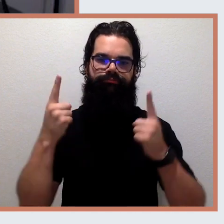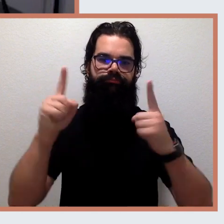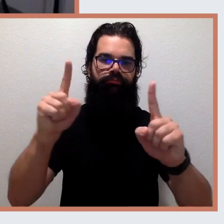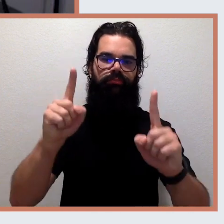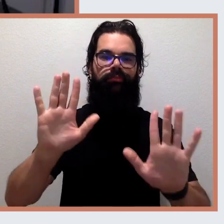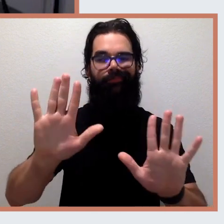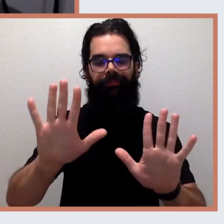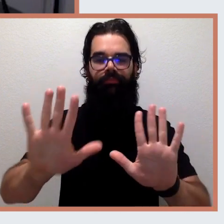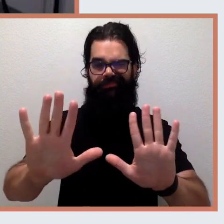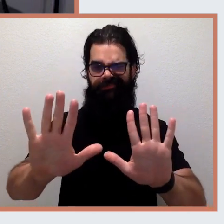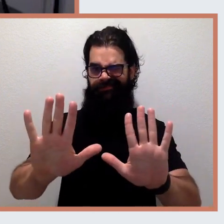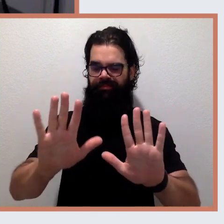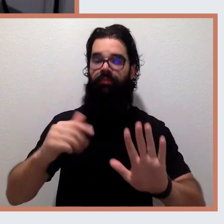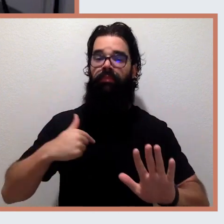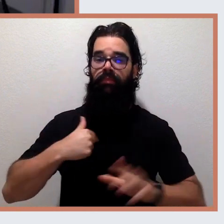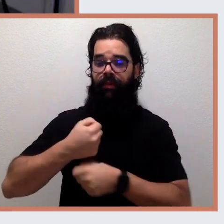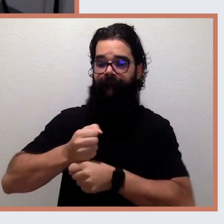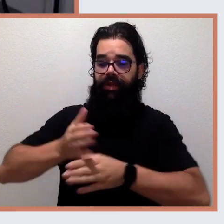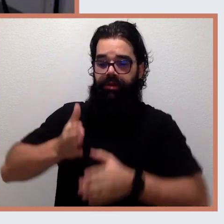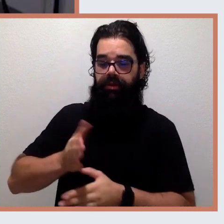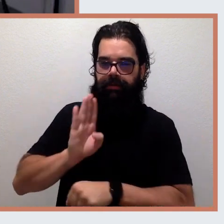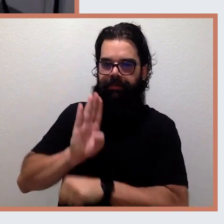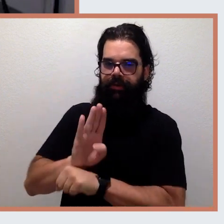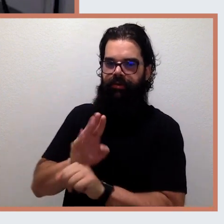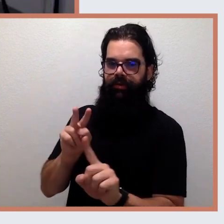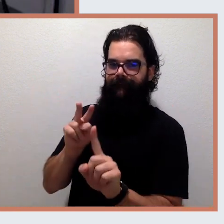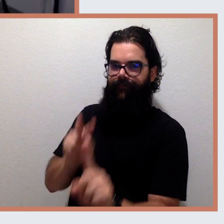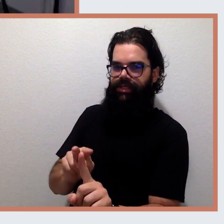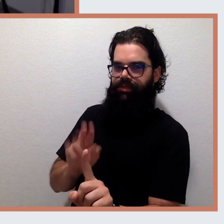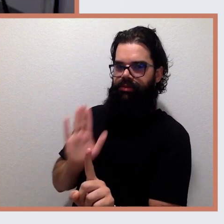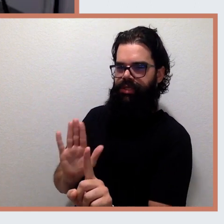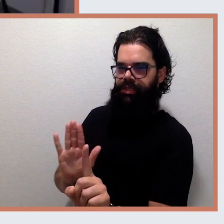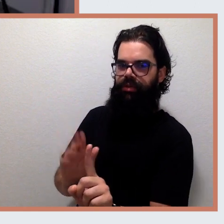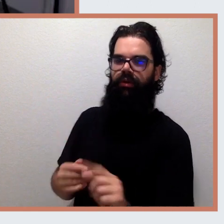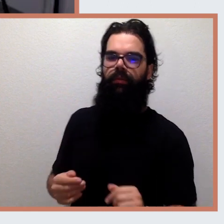that would've been an amazing opportunity 100%. I will say, from a producer, I,